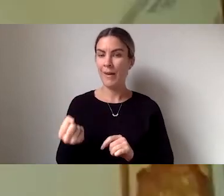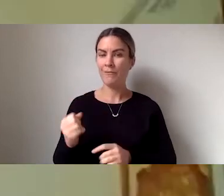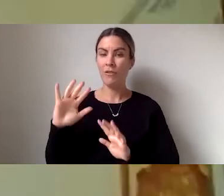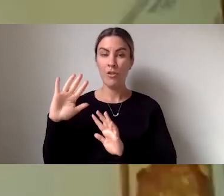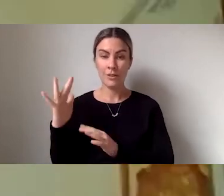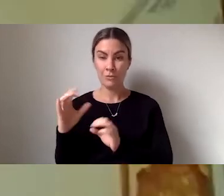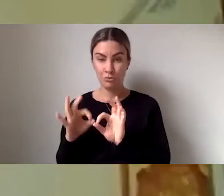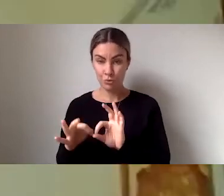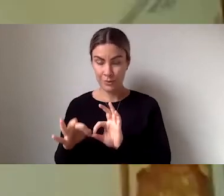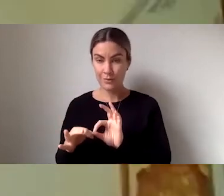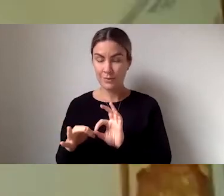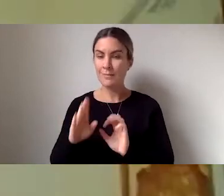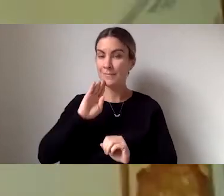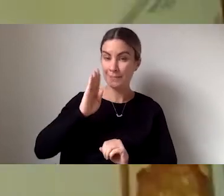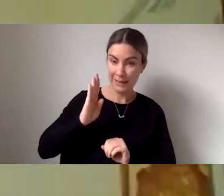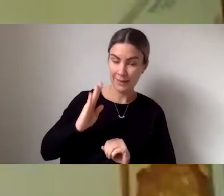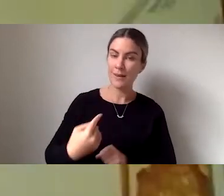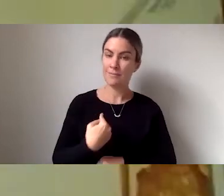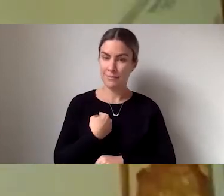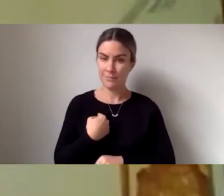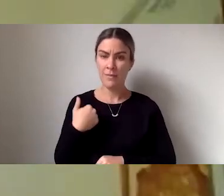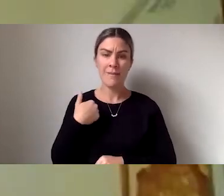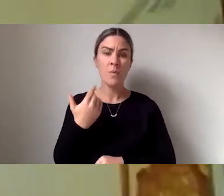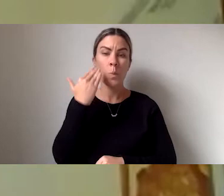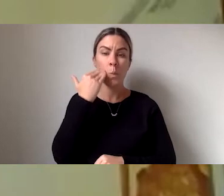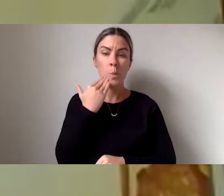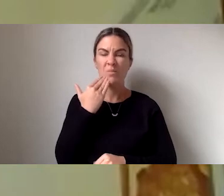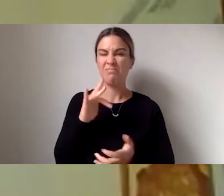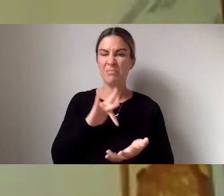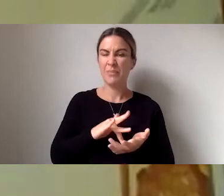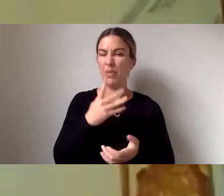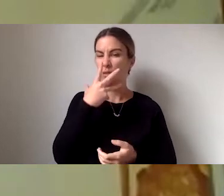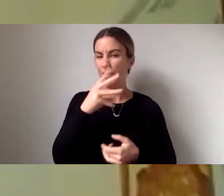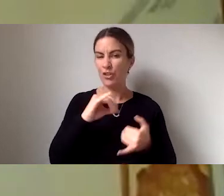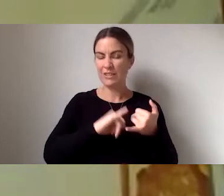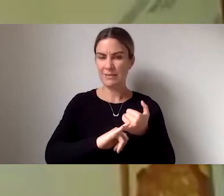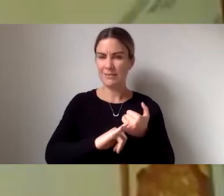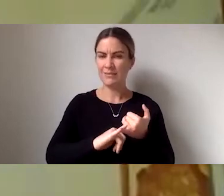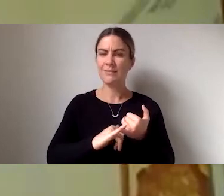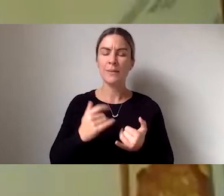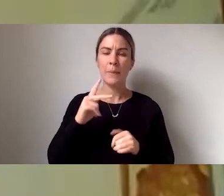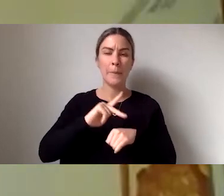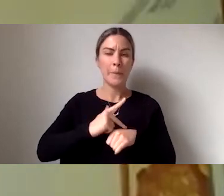I am a woman in my mid-30s, I'm fair skinned with blue eyes and dark brown hair. Today I'm wearing a navy